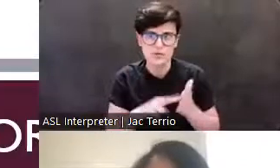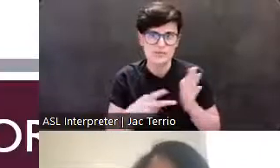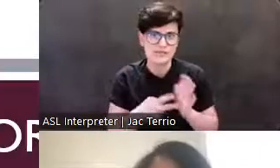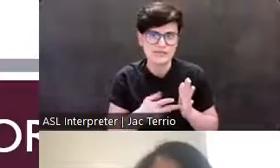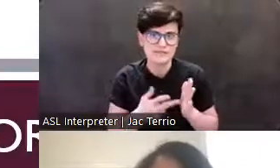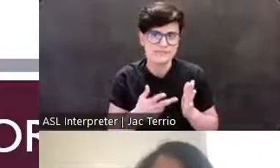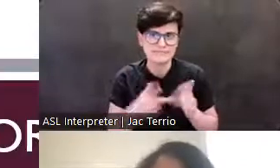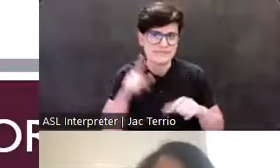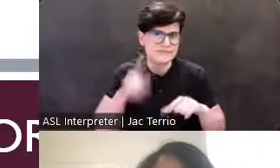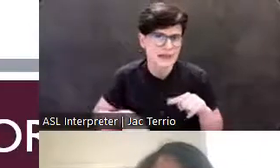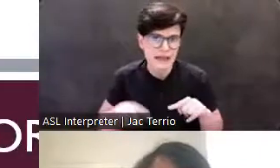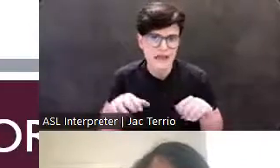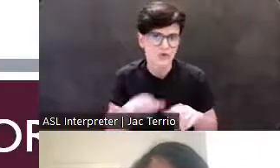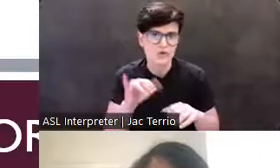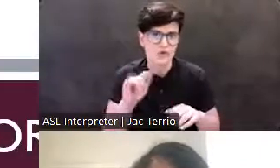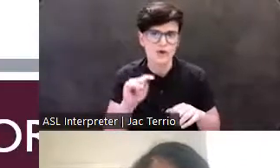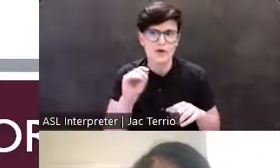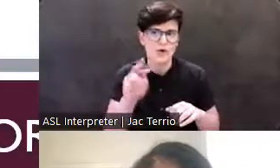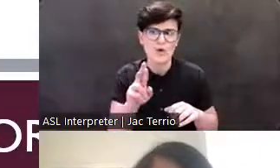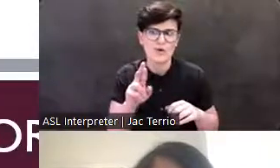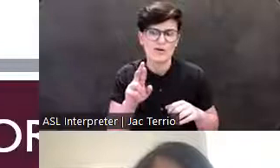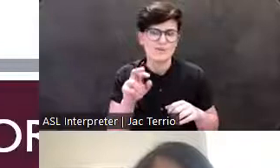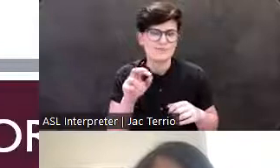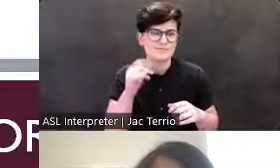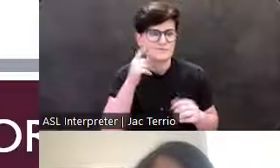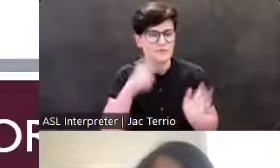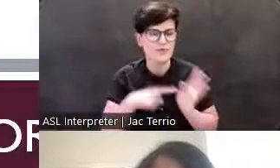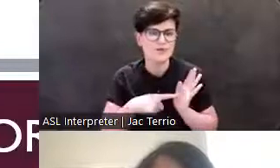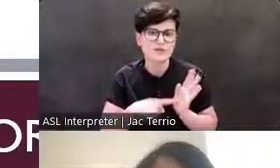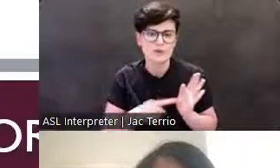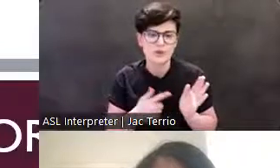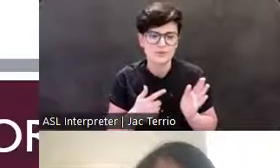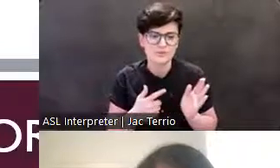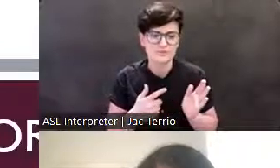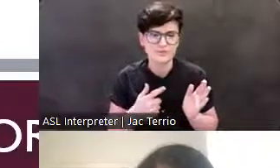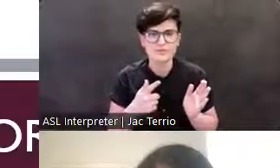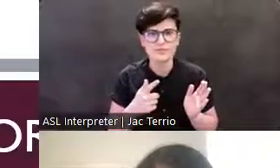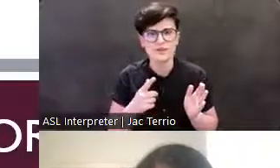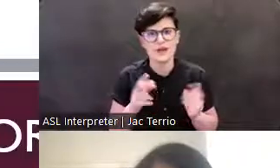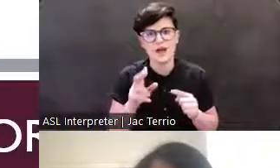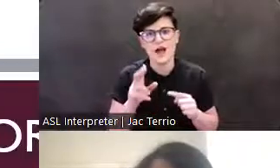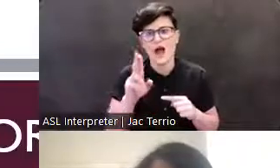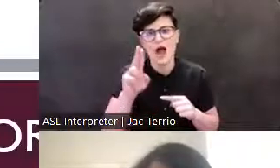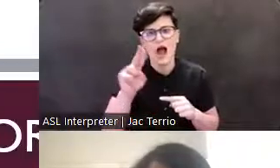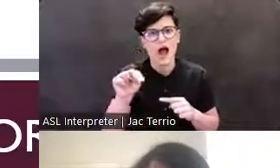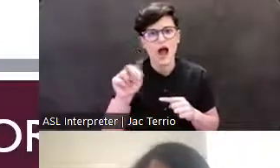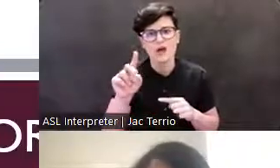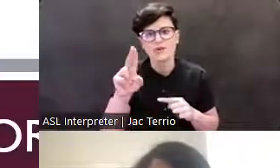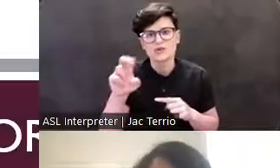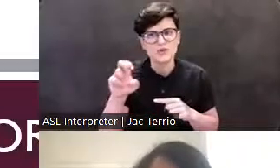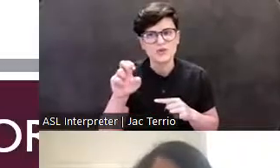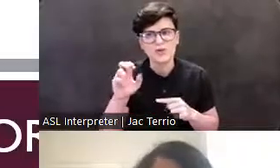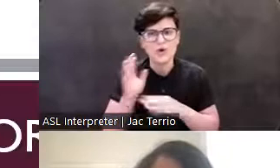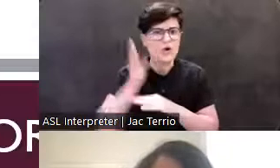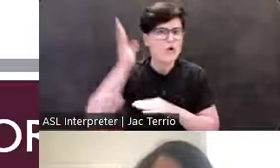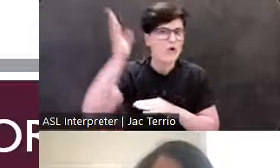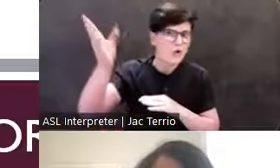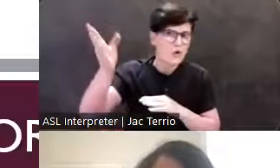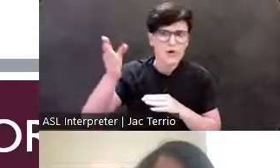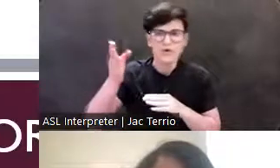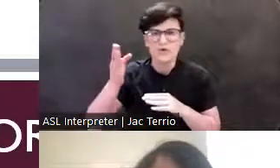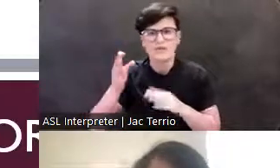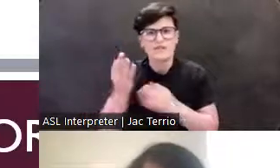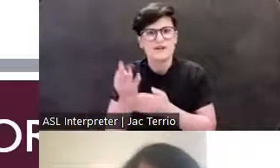Or for example, there is an undue financial burden it would cost on the landlord or the